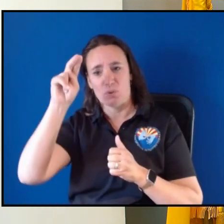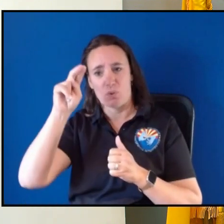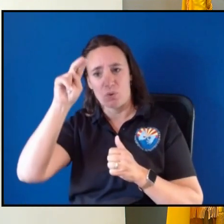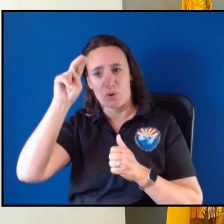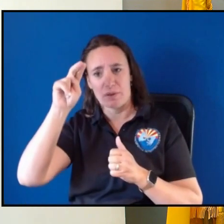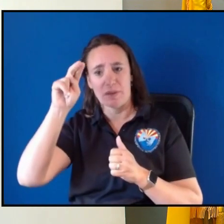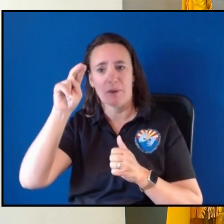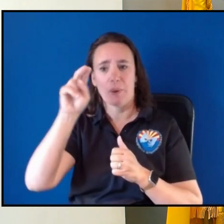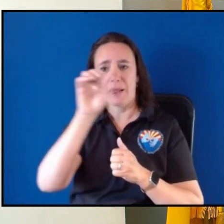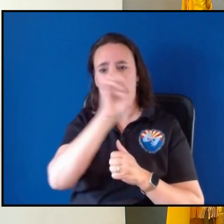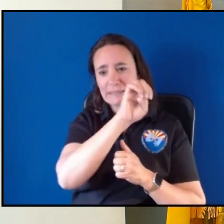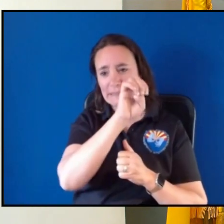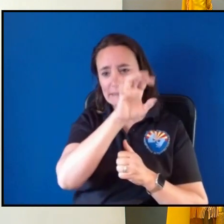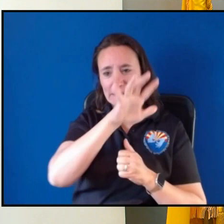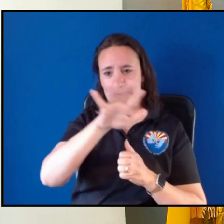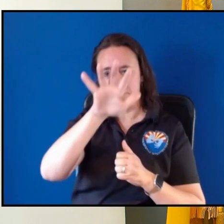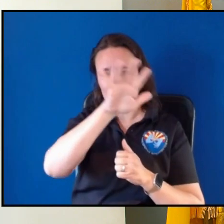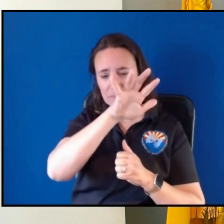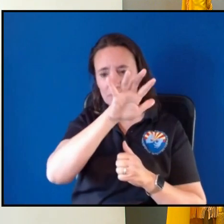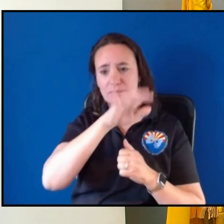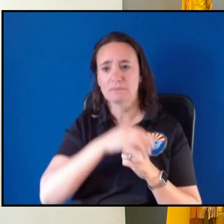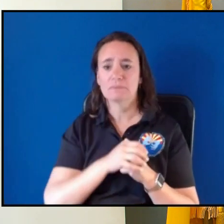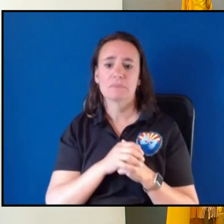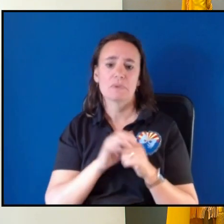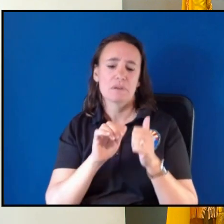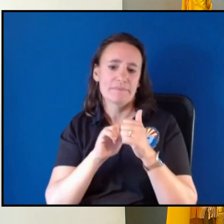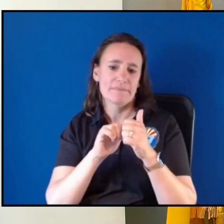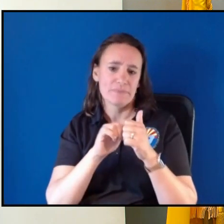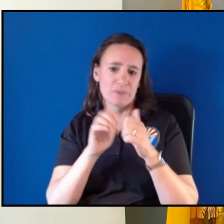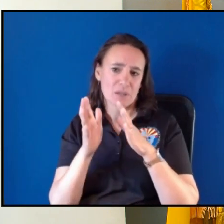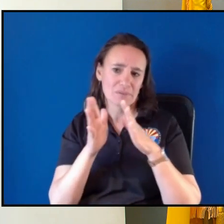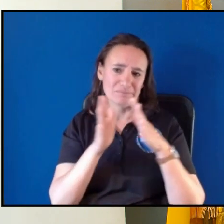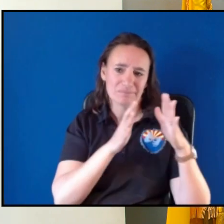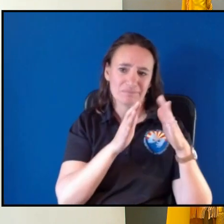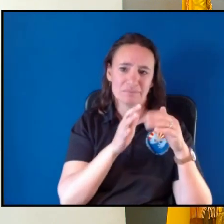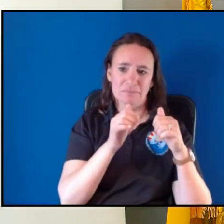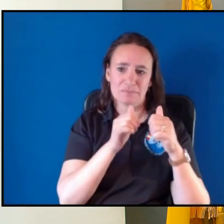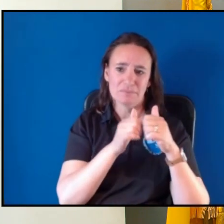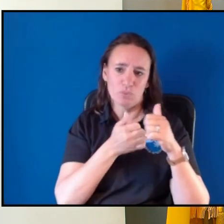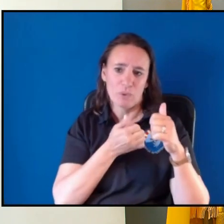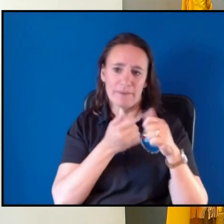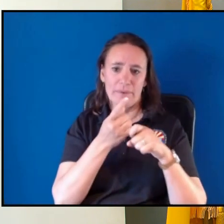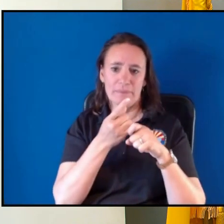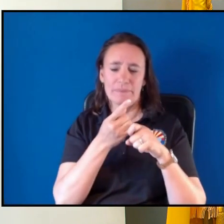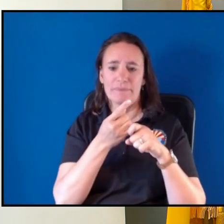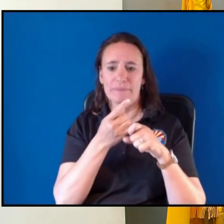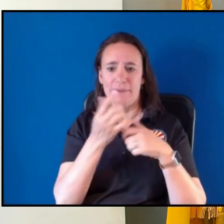towards the east away from the fire. So, that's what the next two days look like. So, we're starting that trend even though